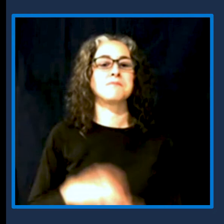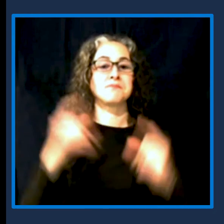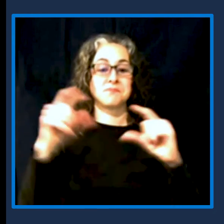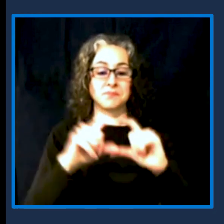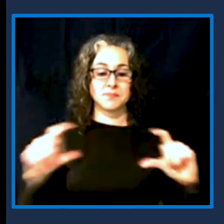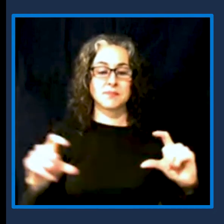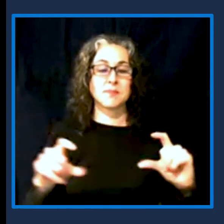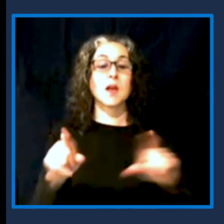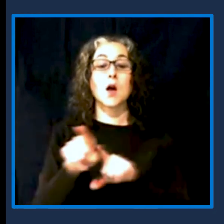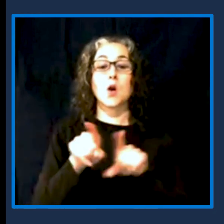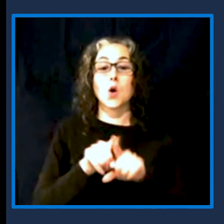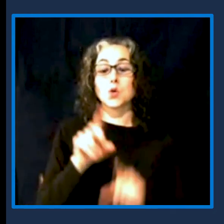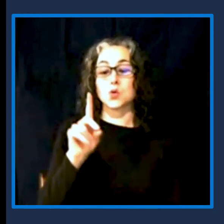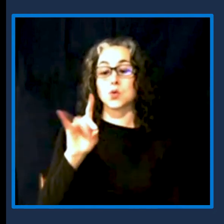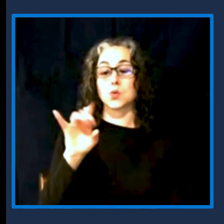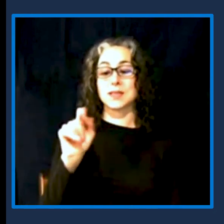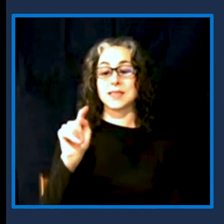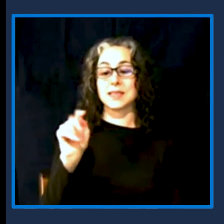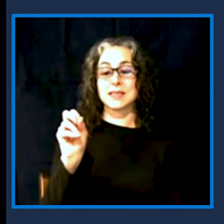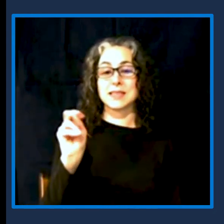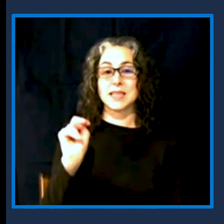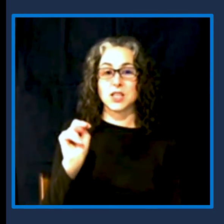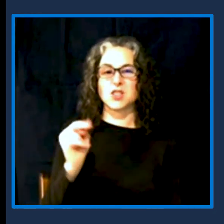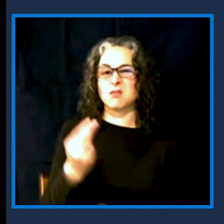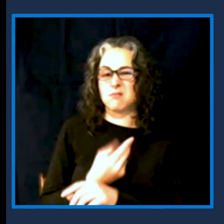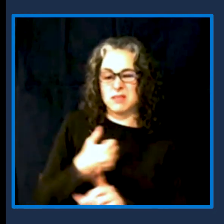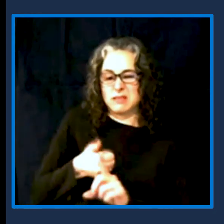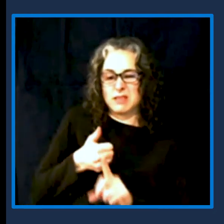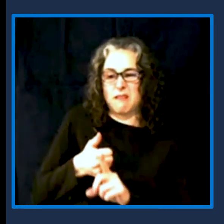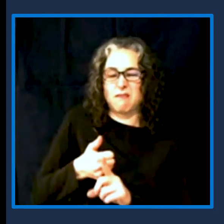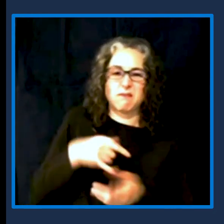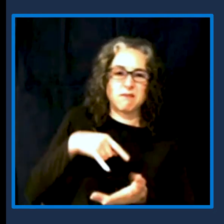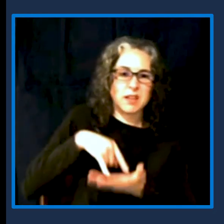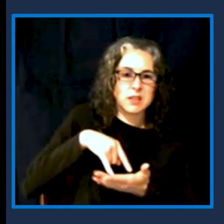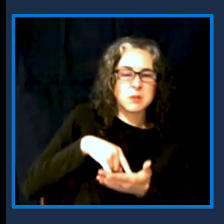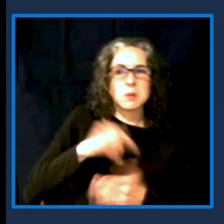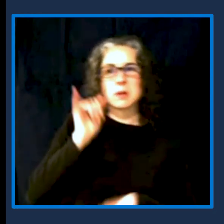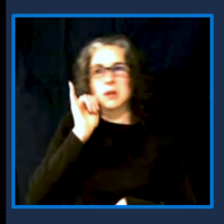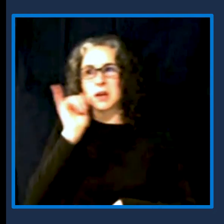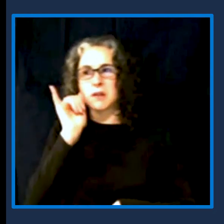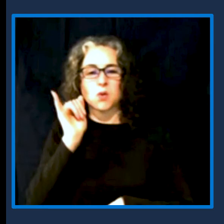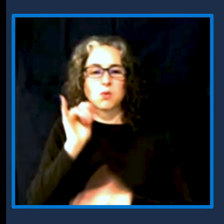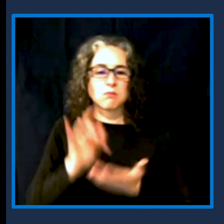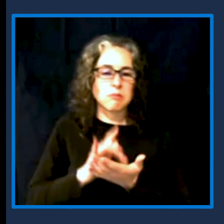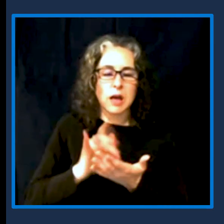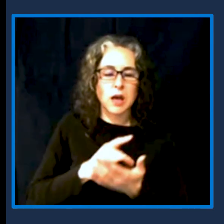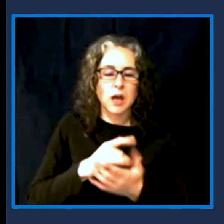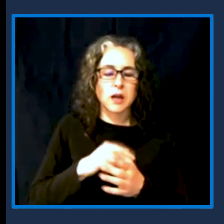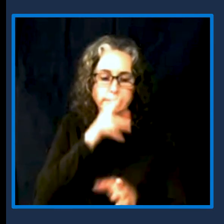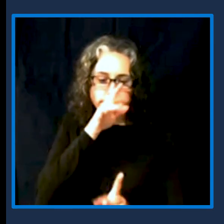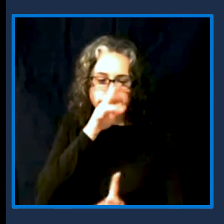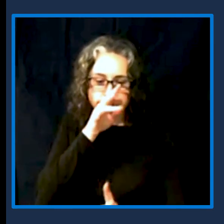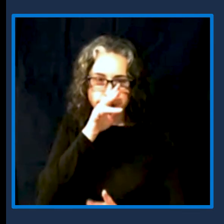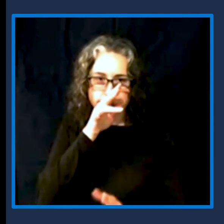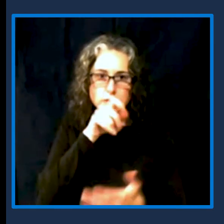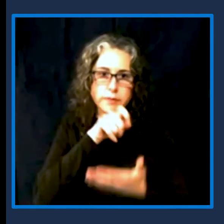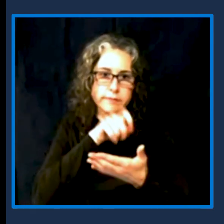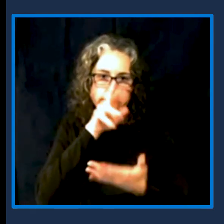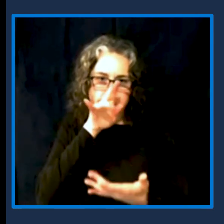dictation feature built in on our iphone or ipad or android and we're dictating our answer then we